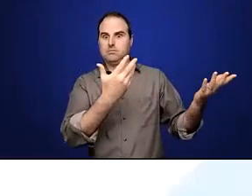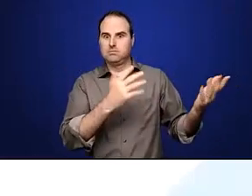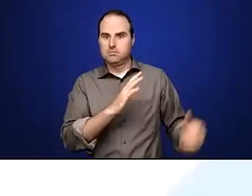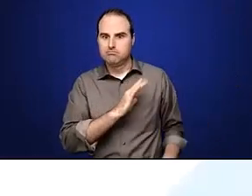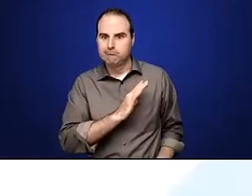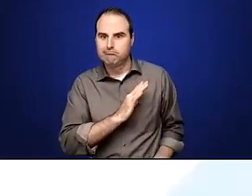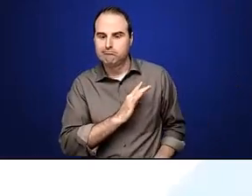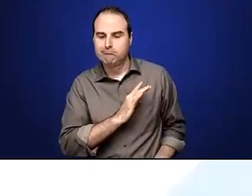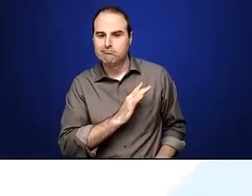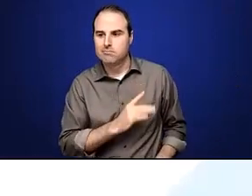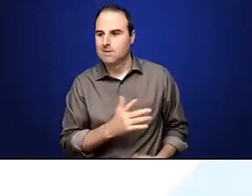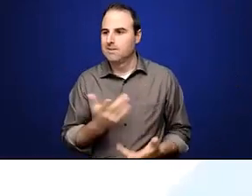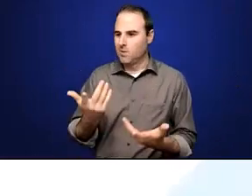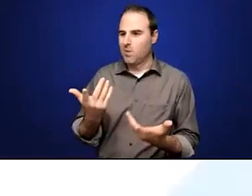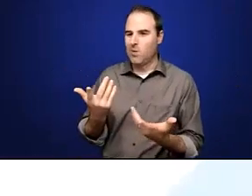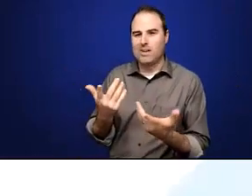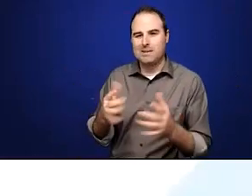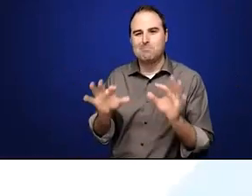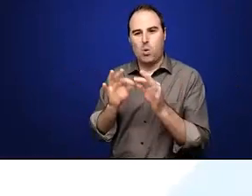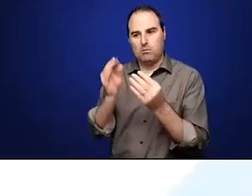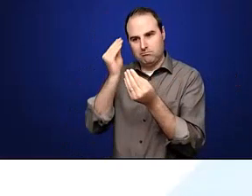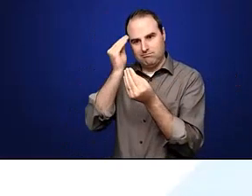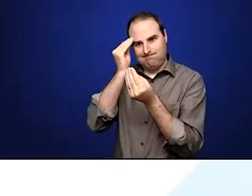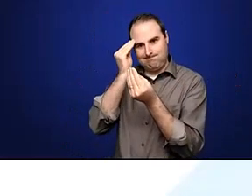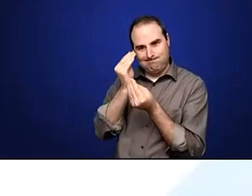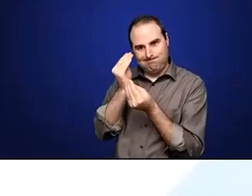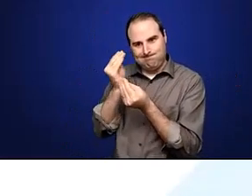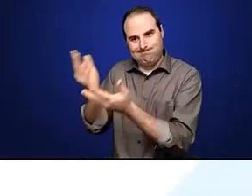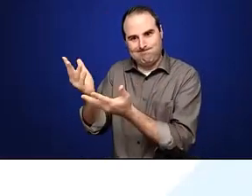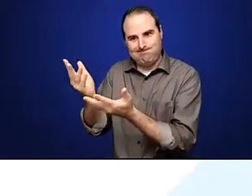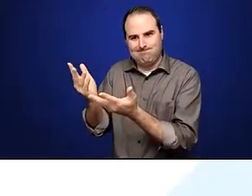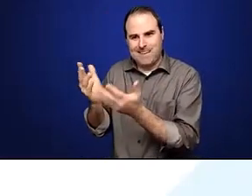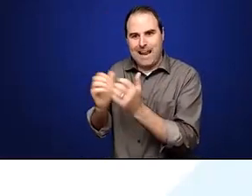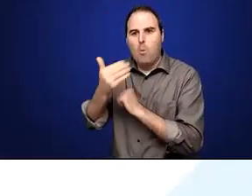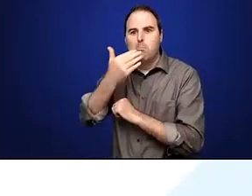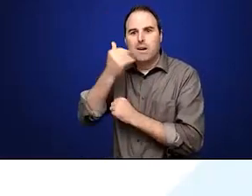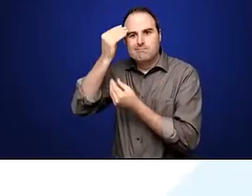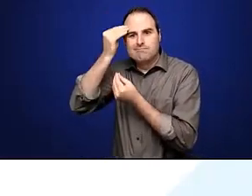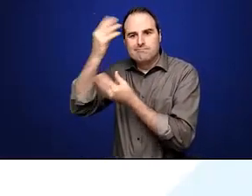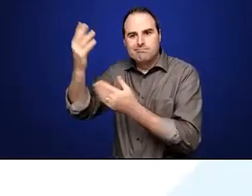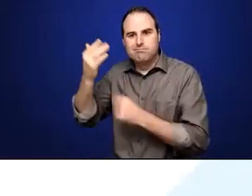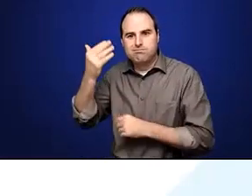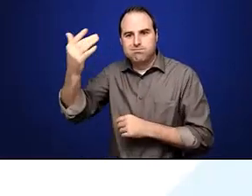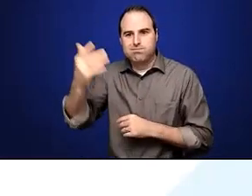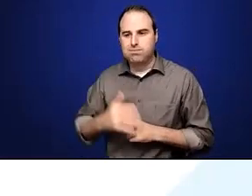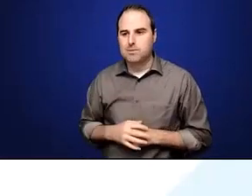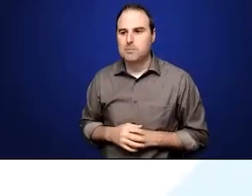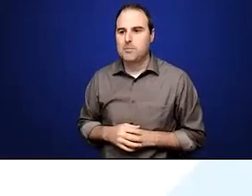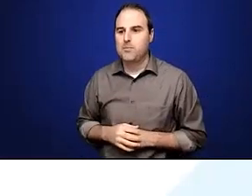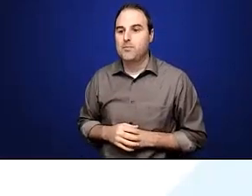and how best we can share this in the future, enhancing the knowledge so people did learn afterwards a little bit more